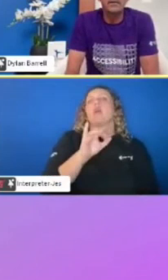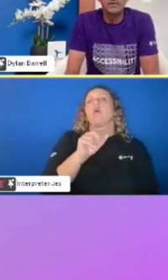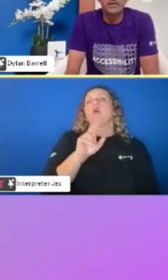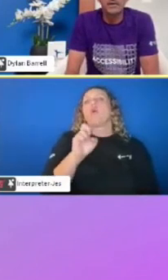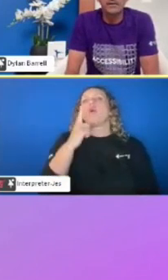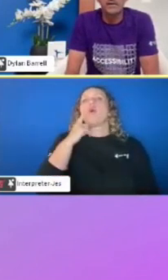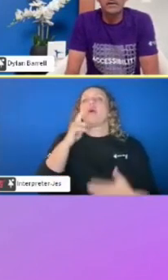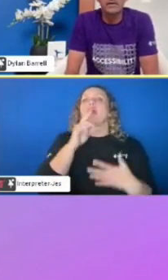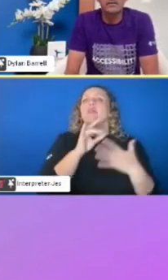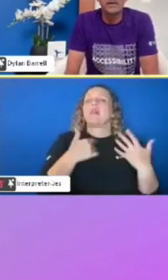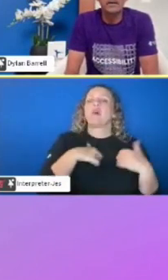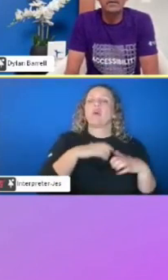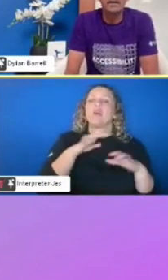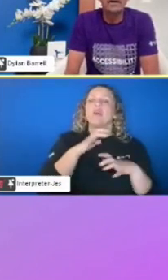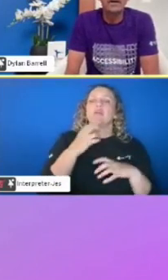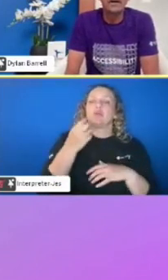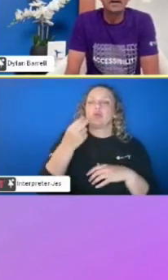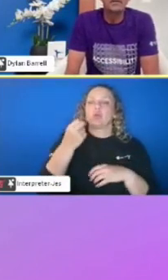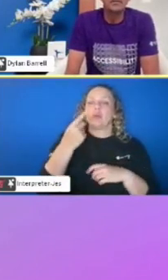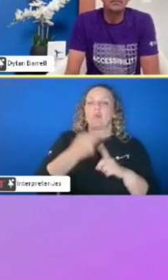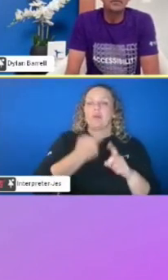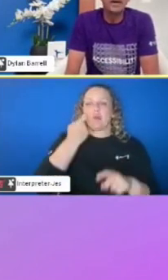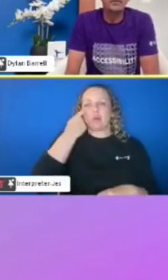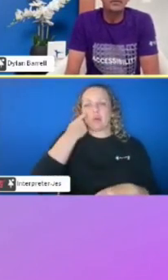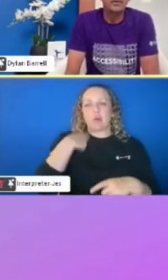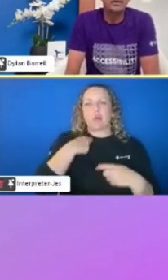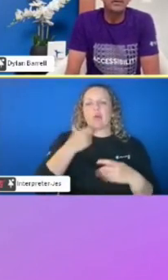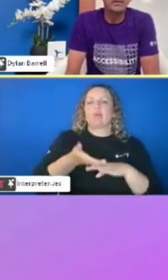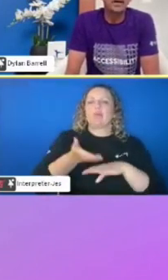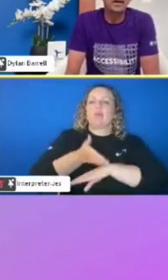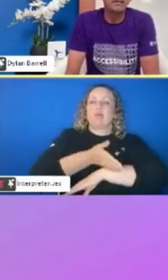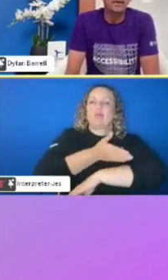that we don't over the last 12 months to improve axe-core itself.